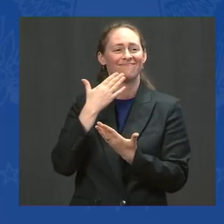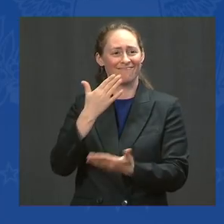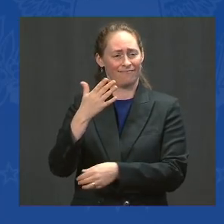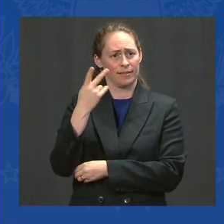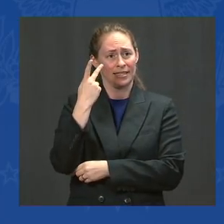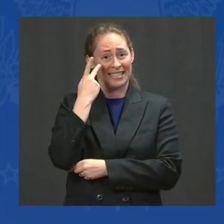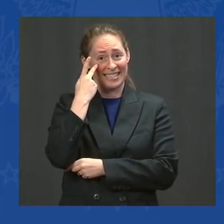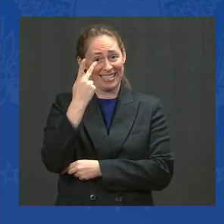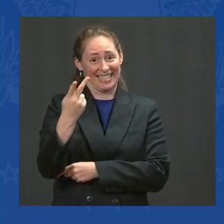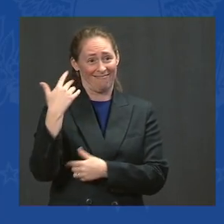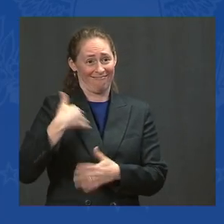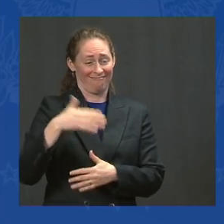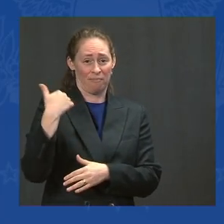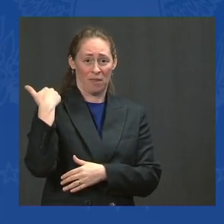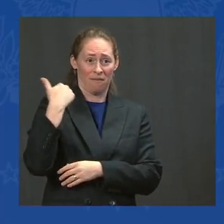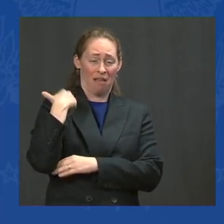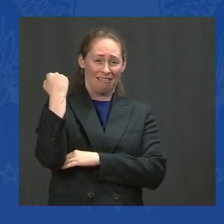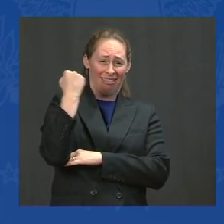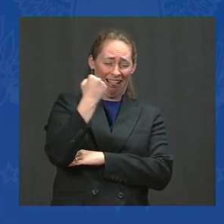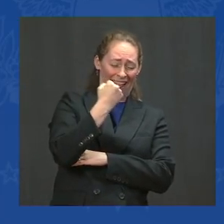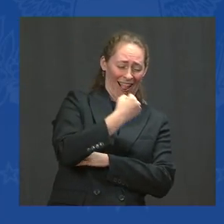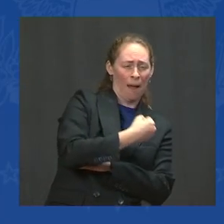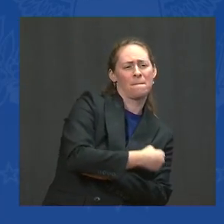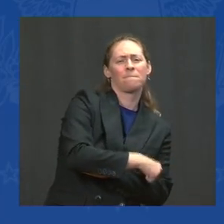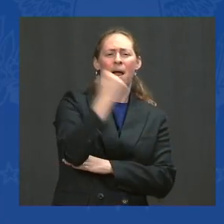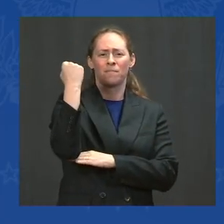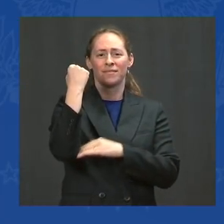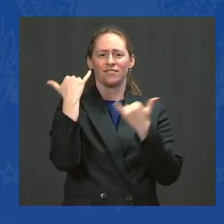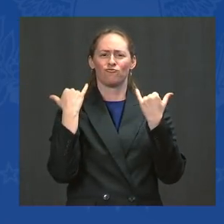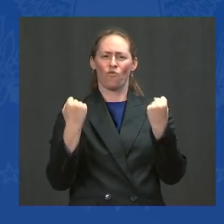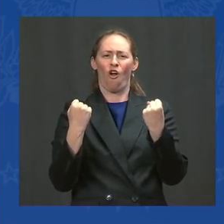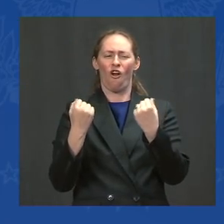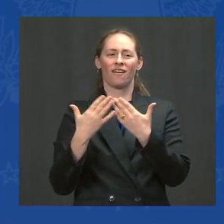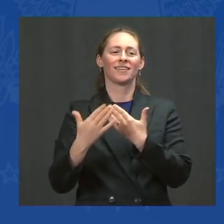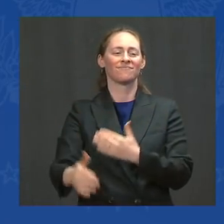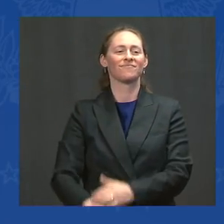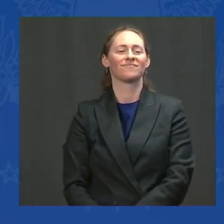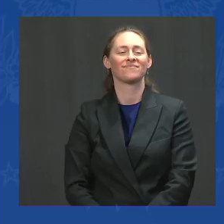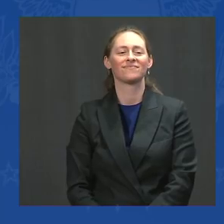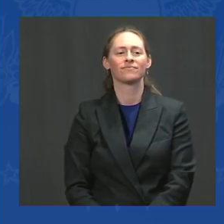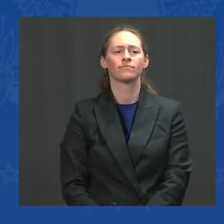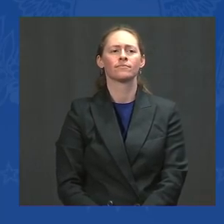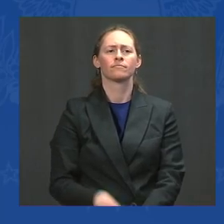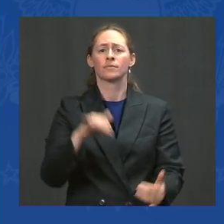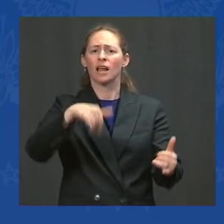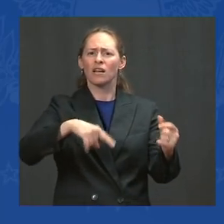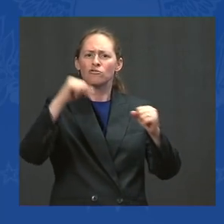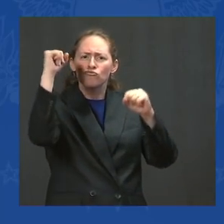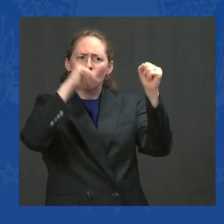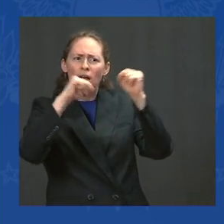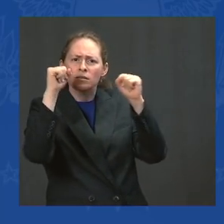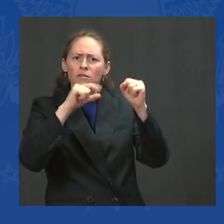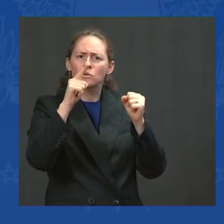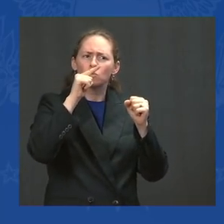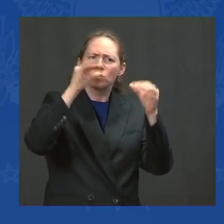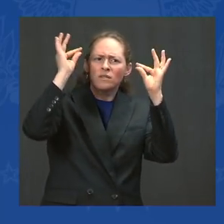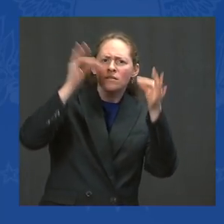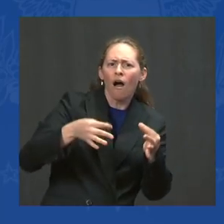And we designed our strategy not only to provide for a temporary boost, but to lay the foundation for a long-term boom